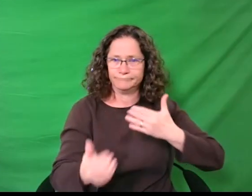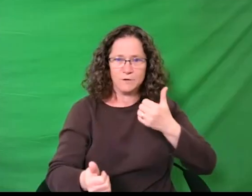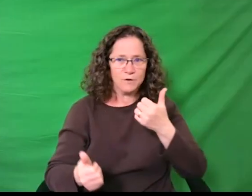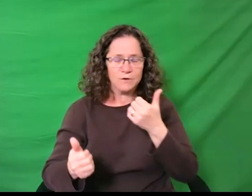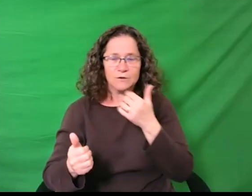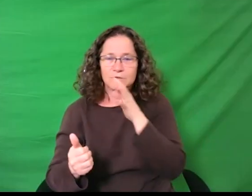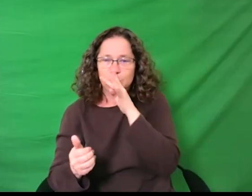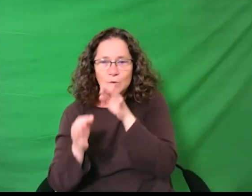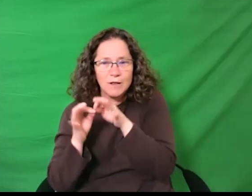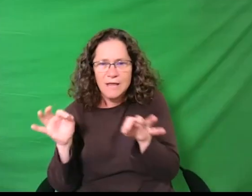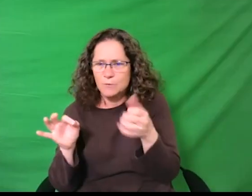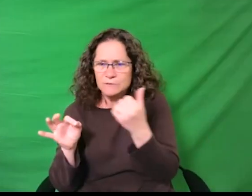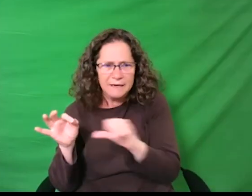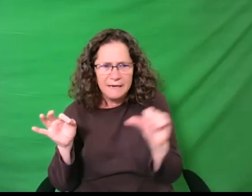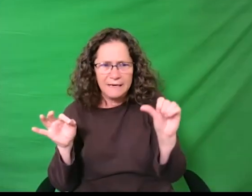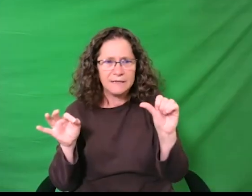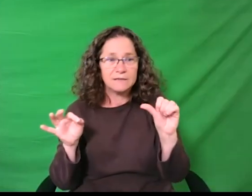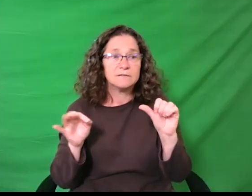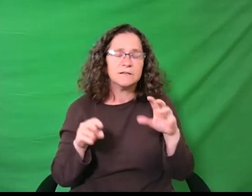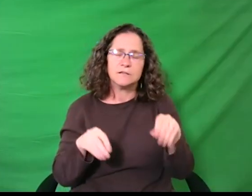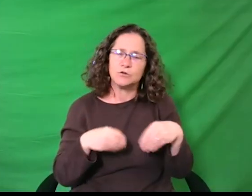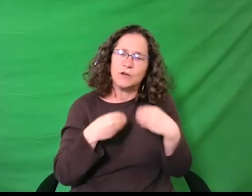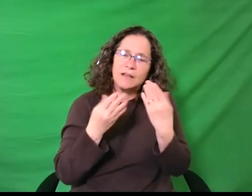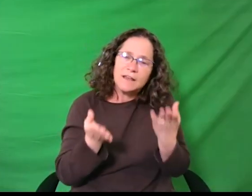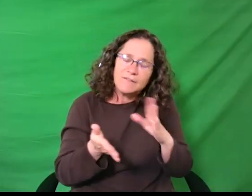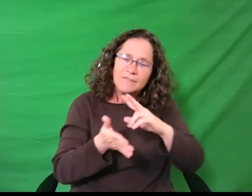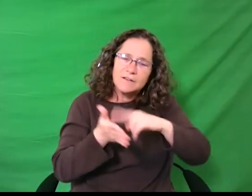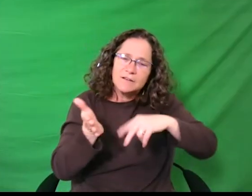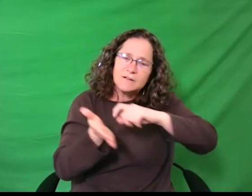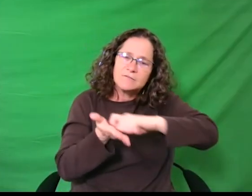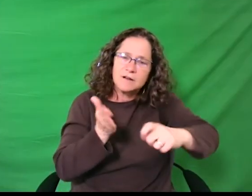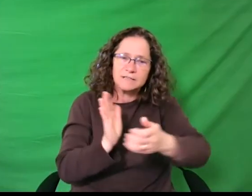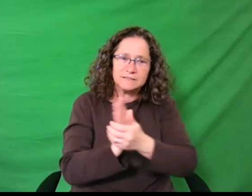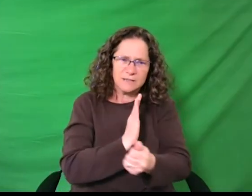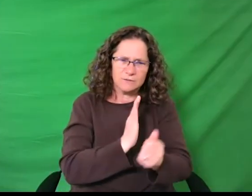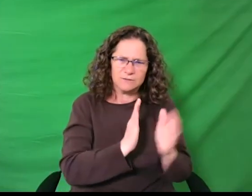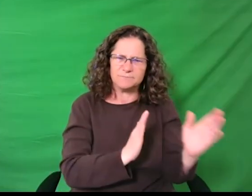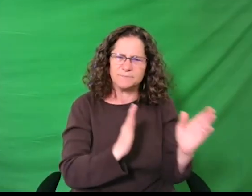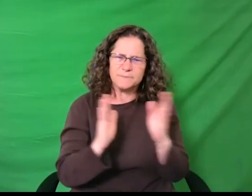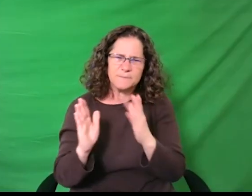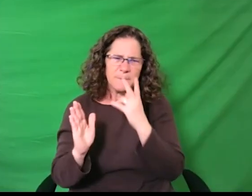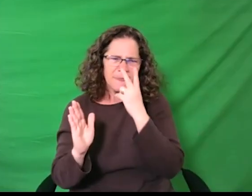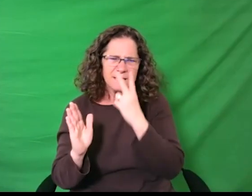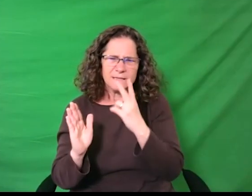to literacy fundamentals. There's an image here, a chart of basic phonemic-awareness